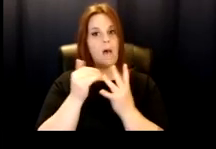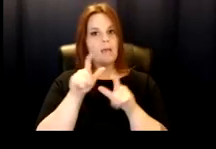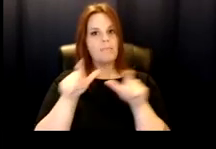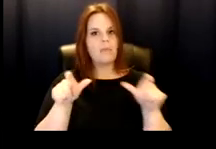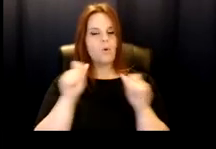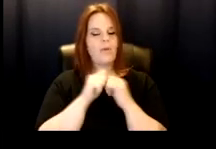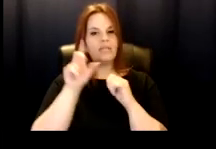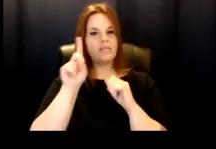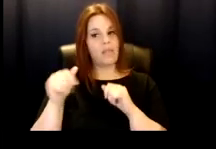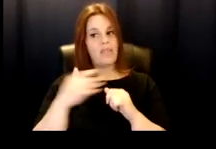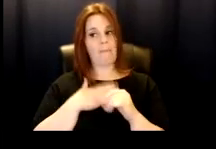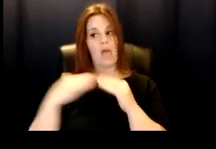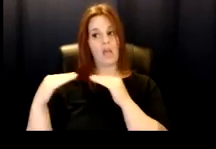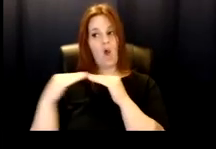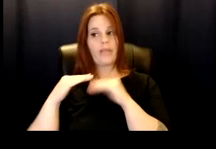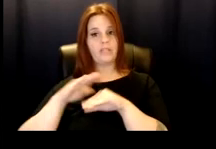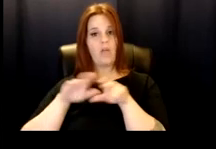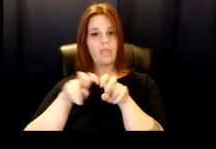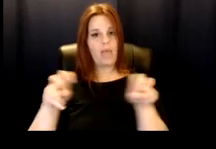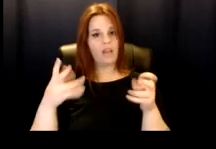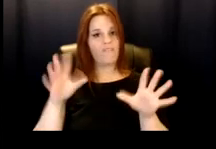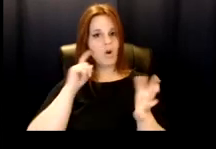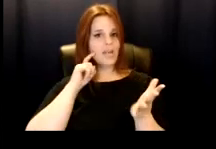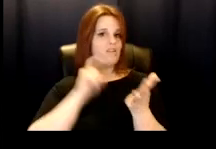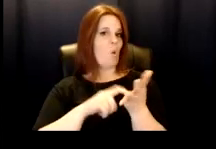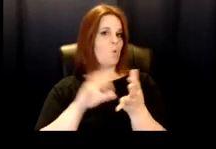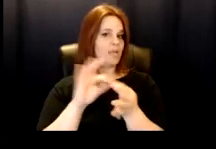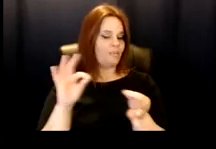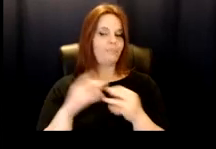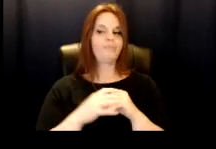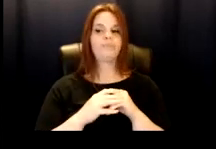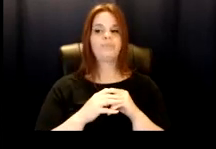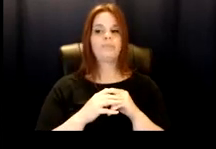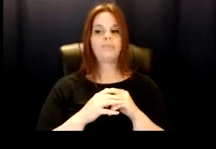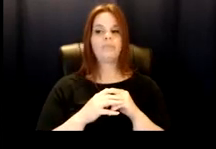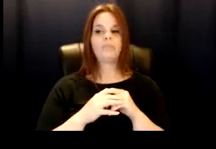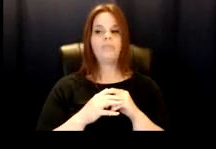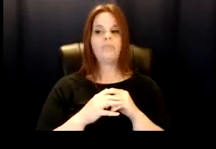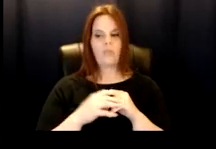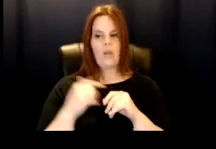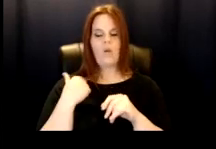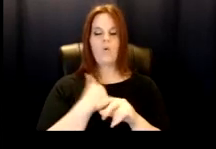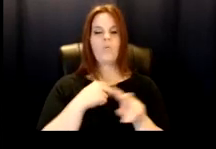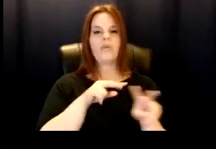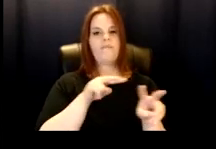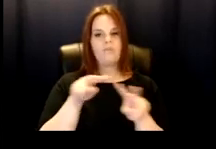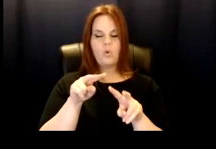on the panel have already noted, we view the employment of people with disabilities as